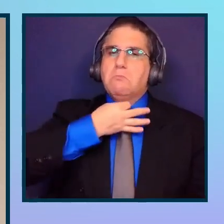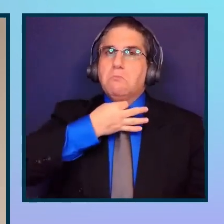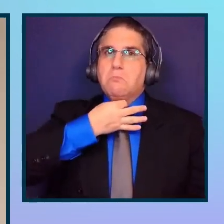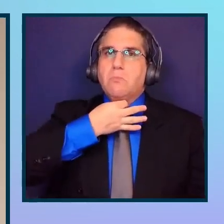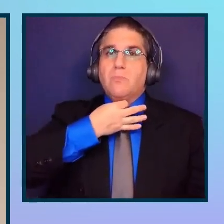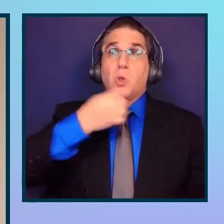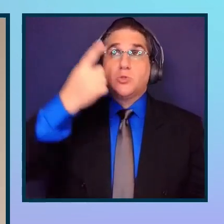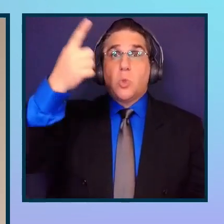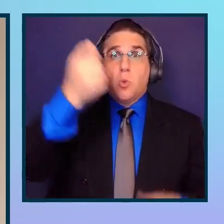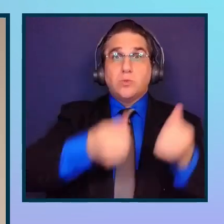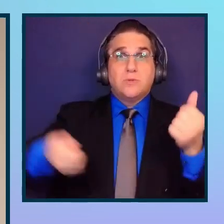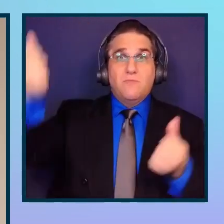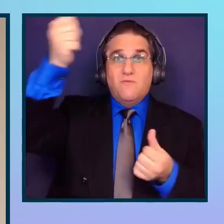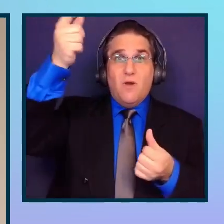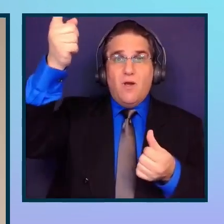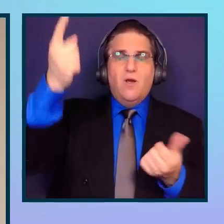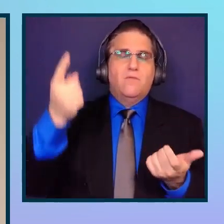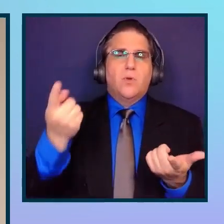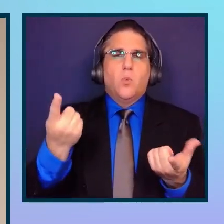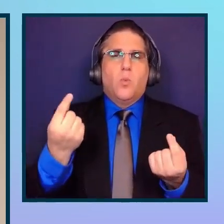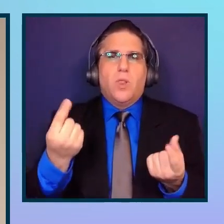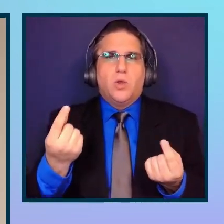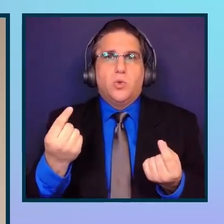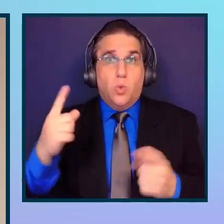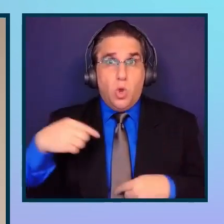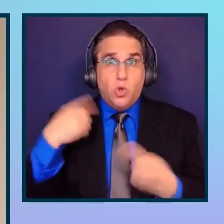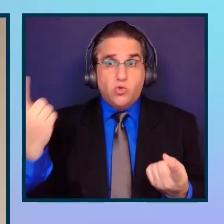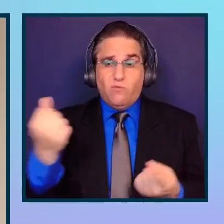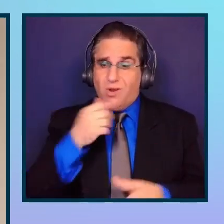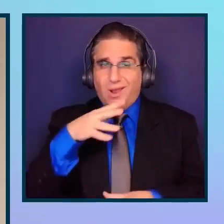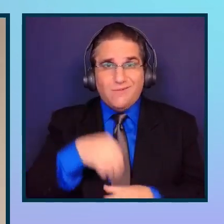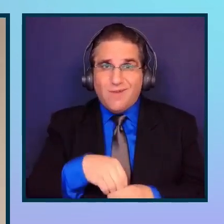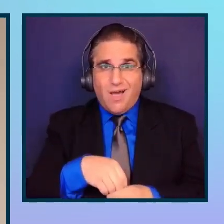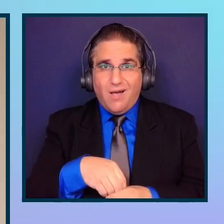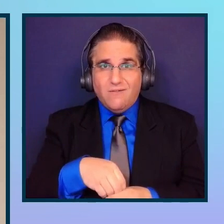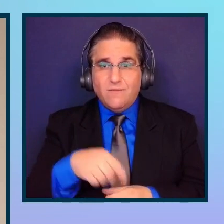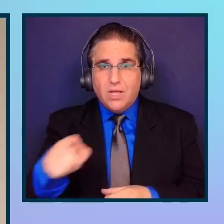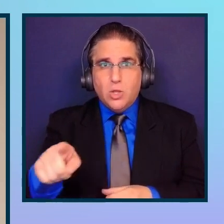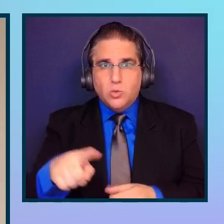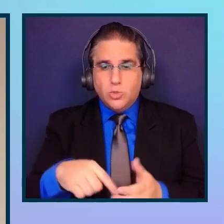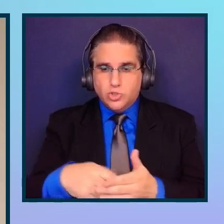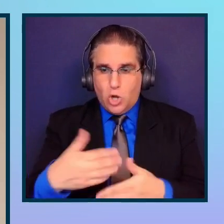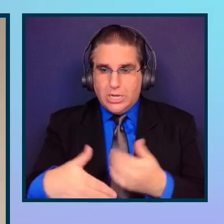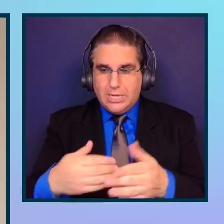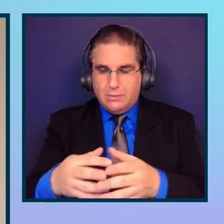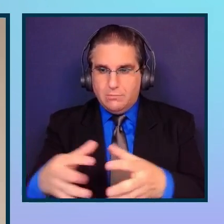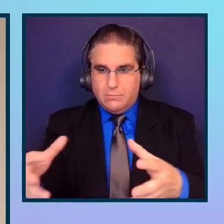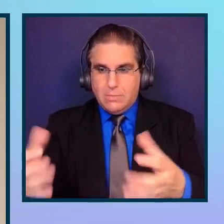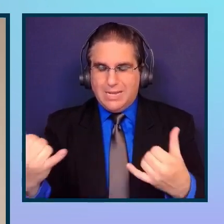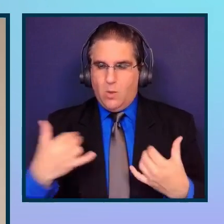Because they haven't been invested in this process up until now, and they're not at fault for it, it's just the logical way that this plays out.